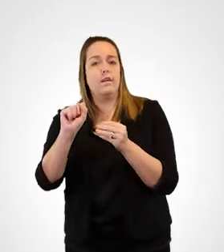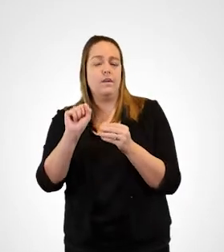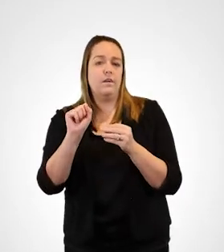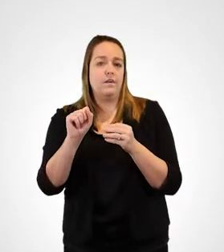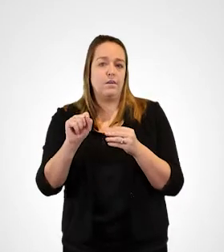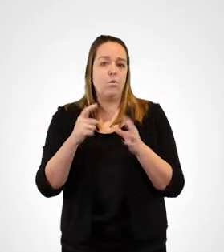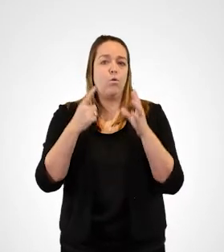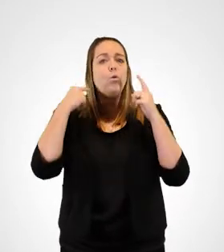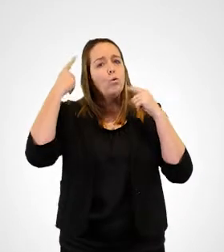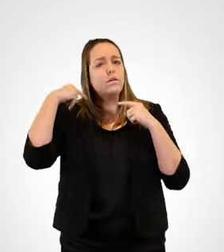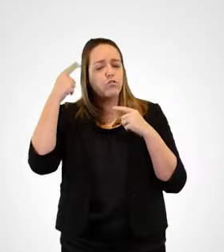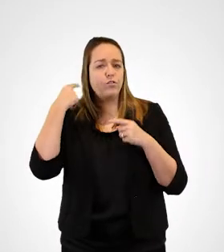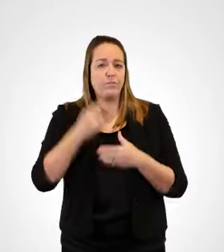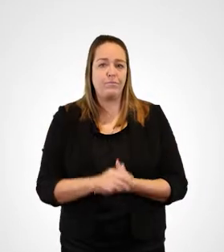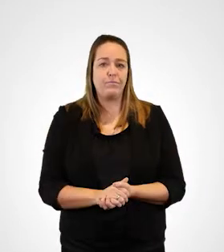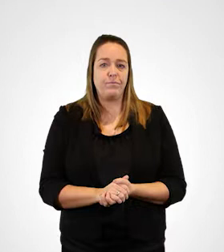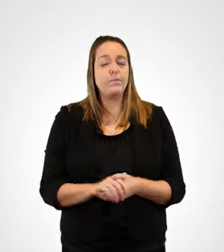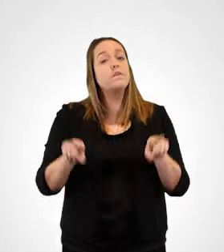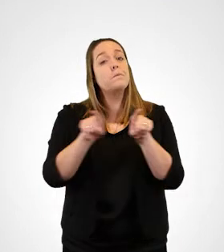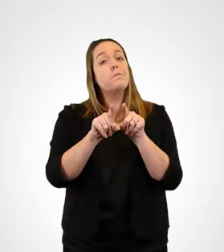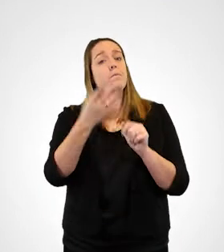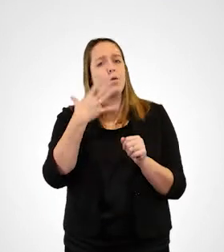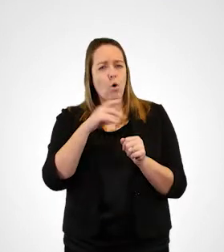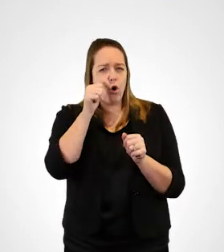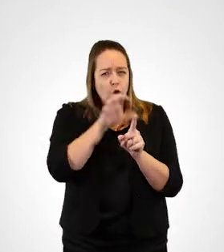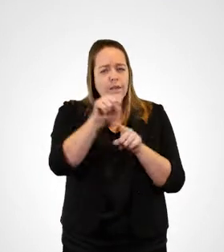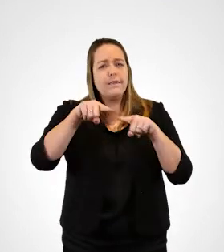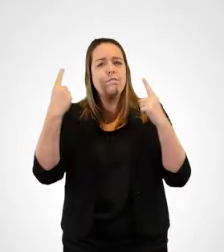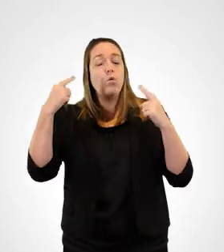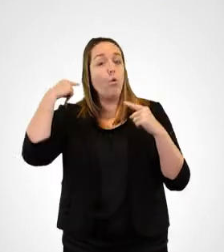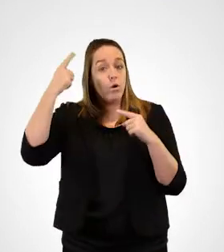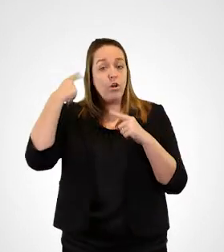And then we want to identify different auditory and visual approaches